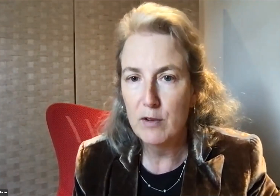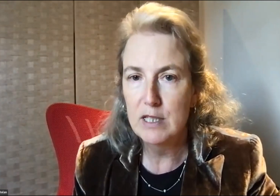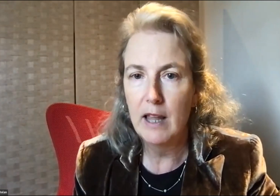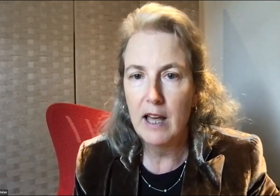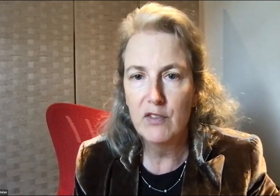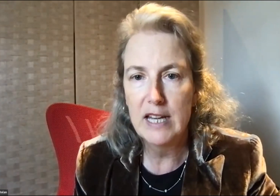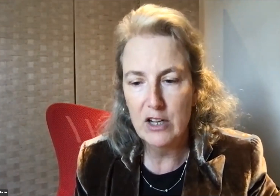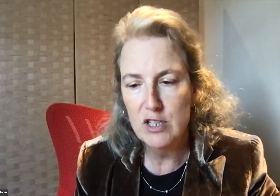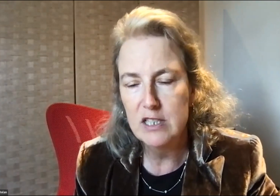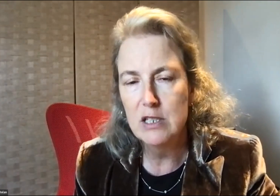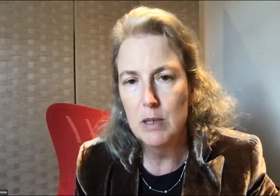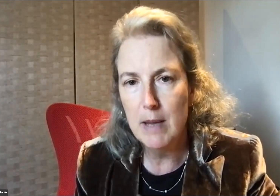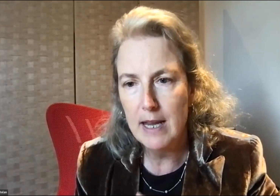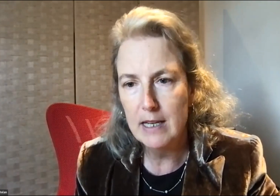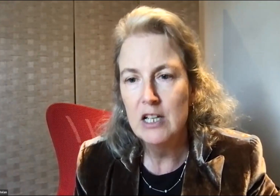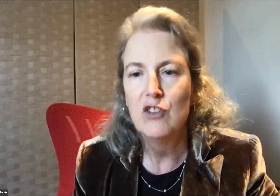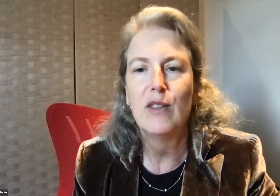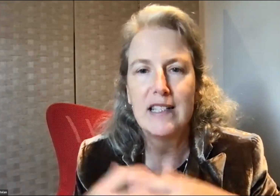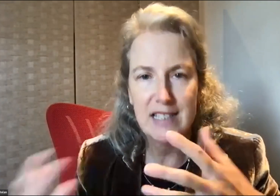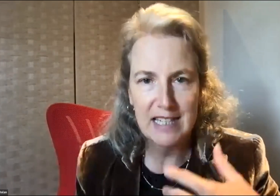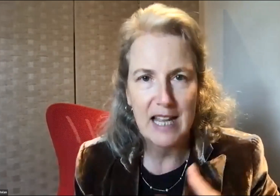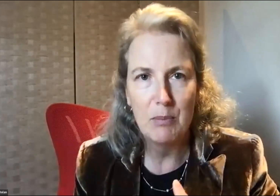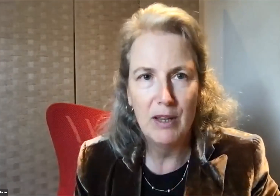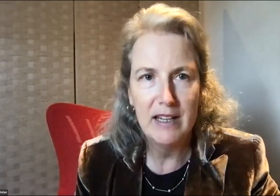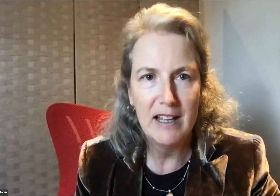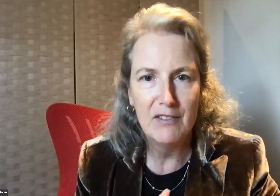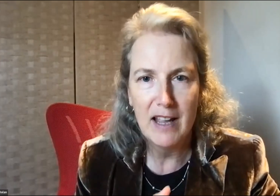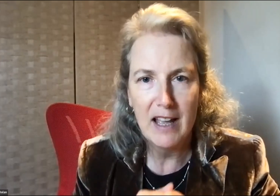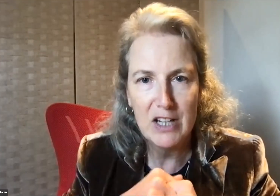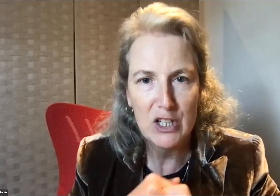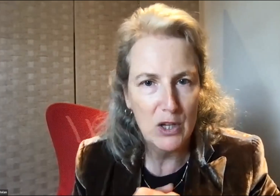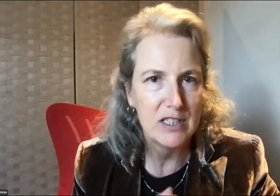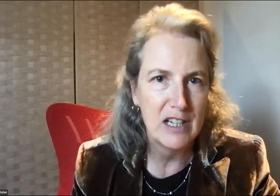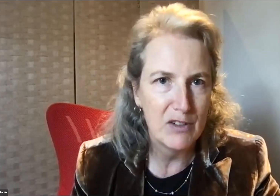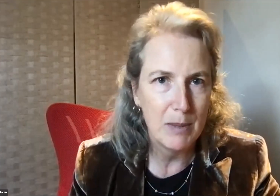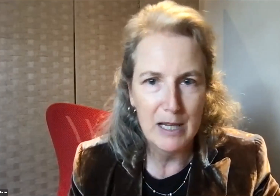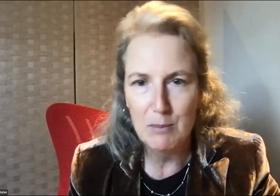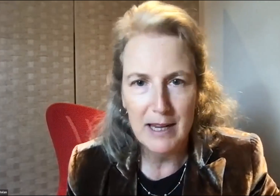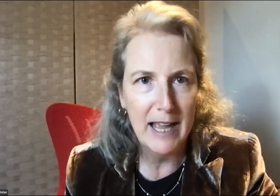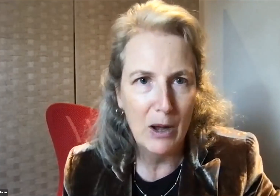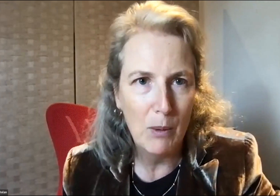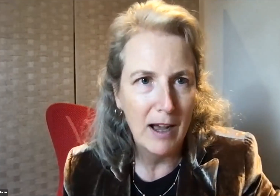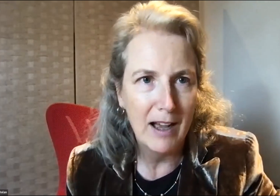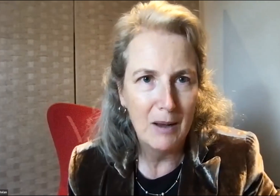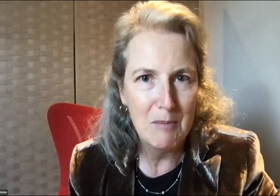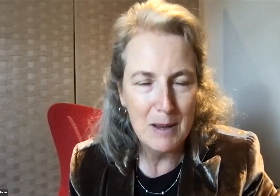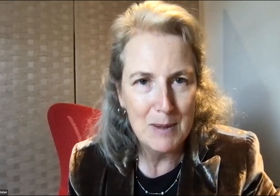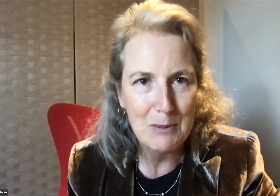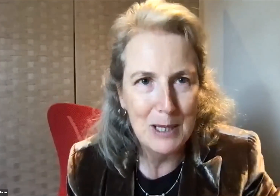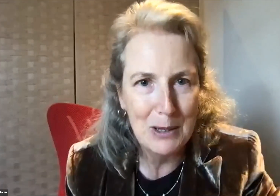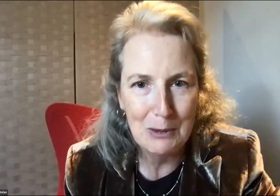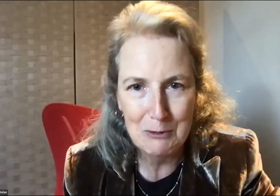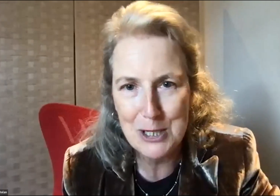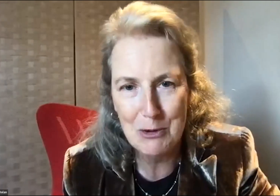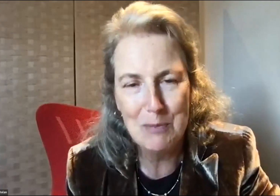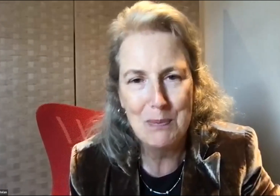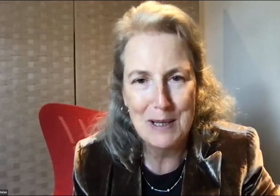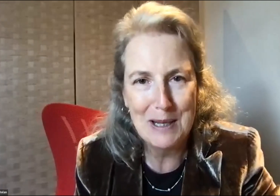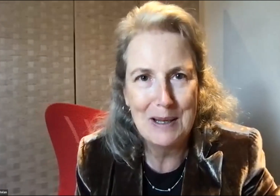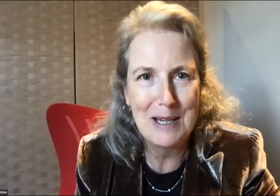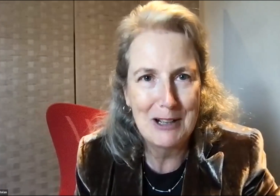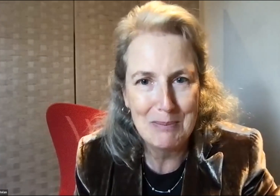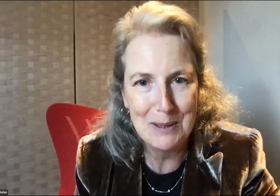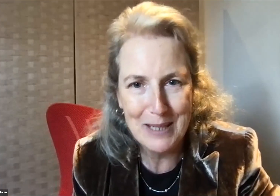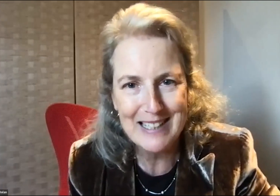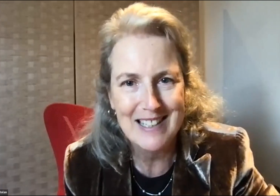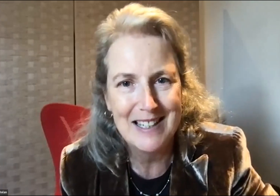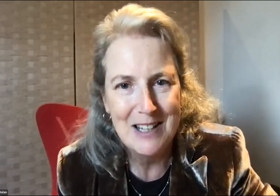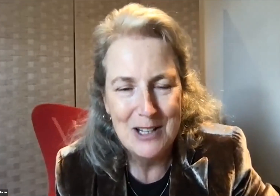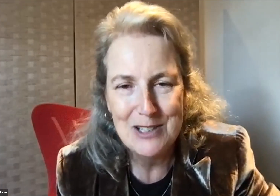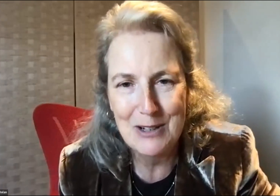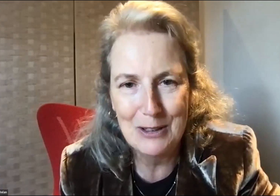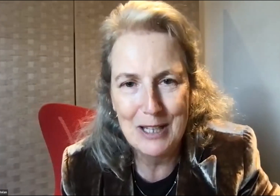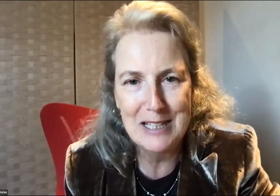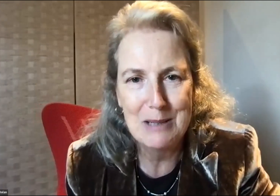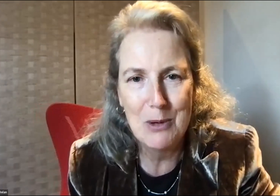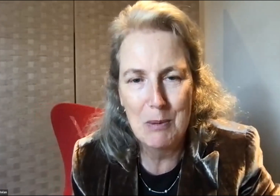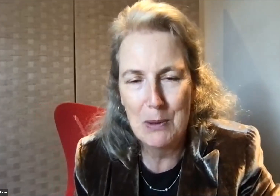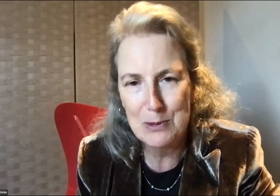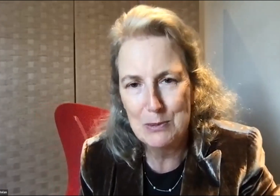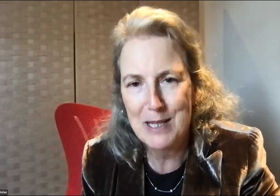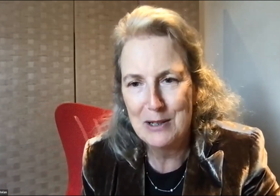There's a lot of connections to be made so that's an example, and and if I haven't exhausted everybody by now, maybe we could all regroup in a couple of weeks, and start looking at some more